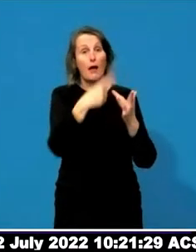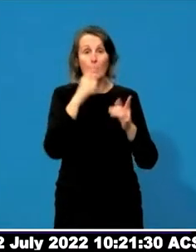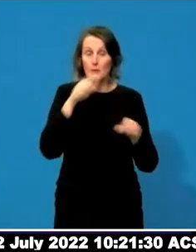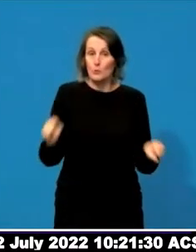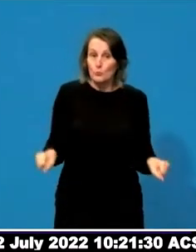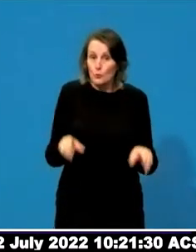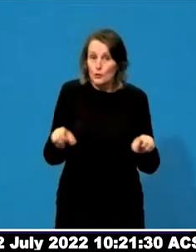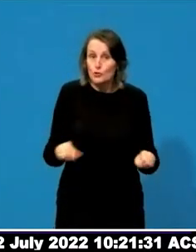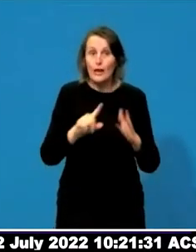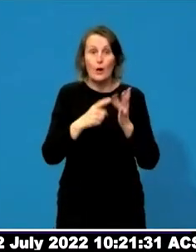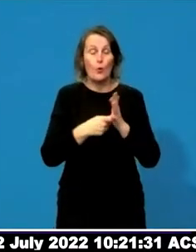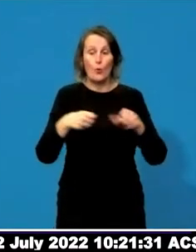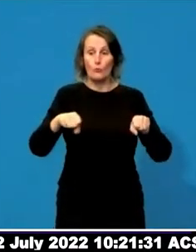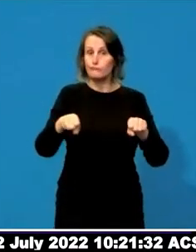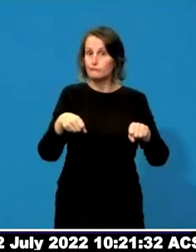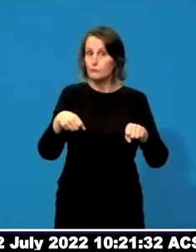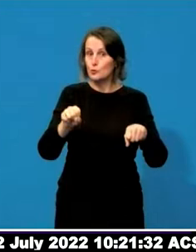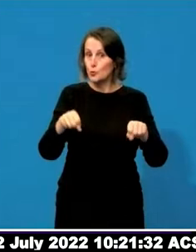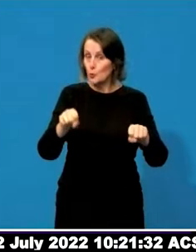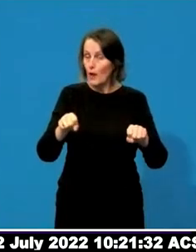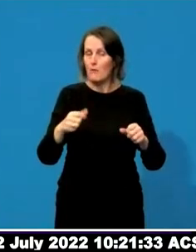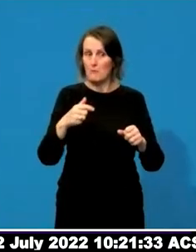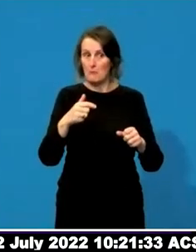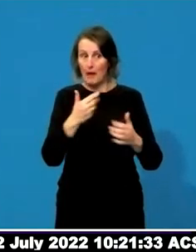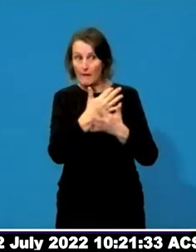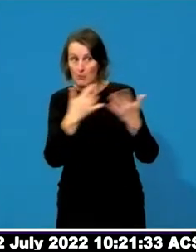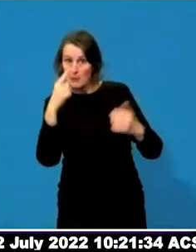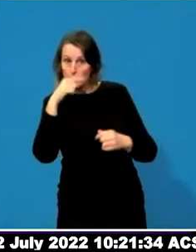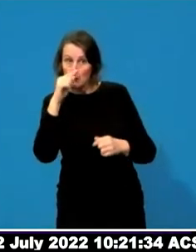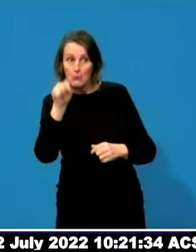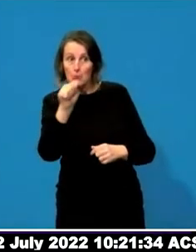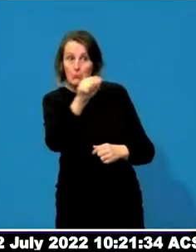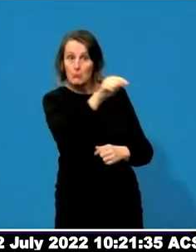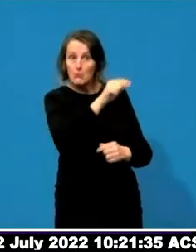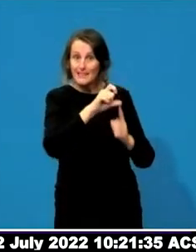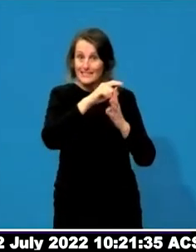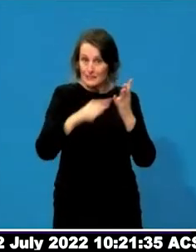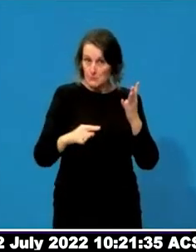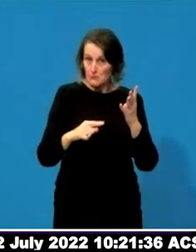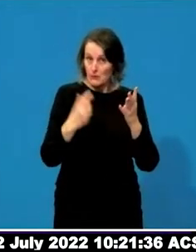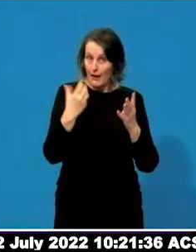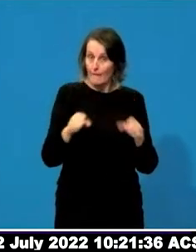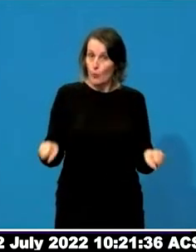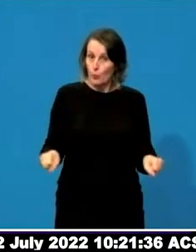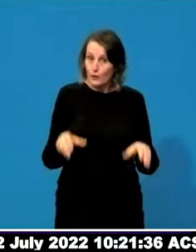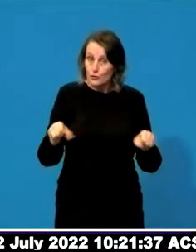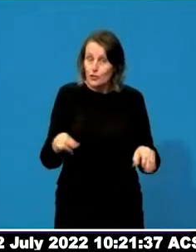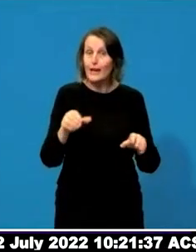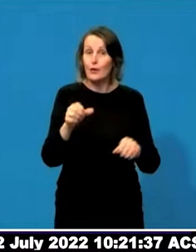Do you know if there's lots of people with disabilities who are using scooters or wheelchairs in Tennant Creek?